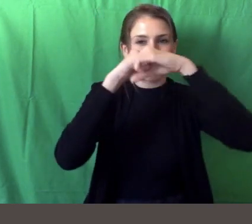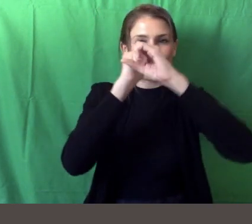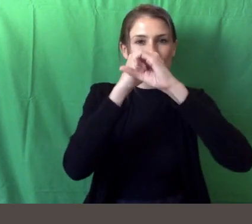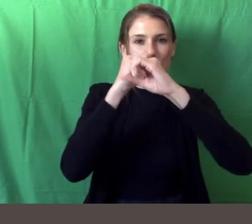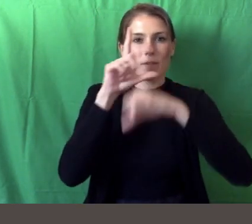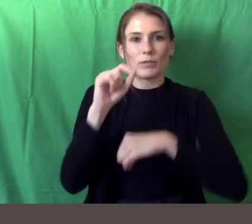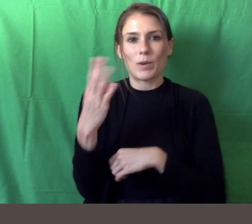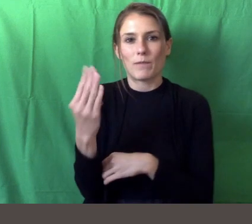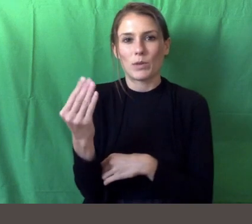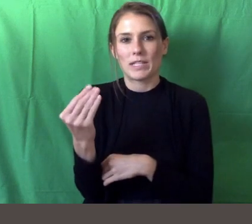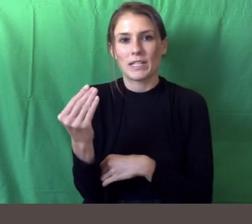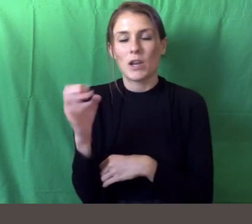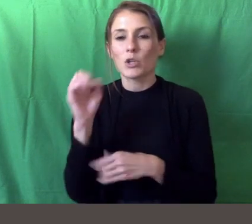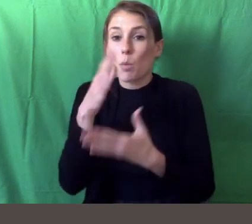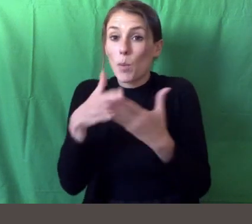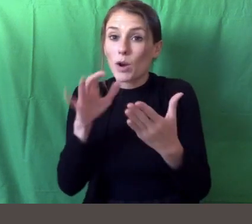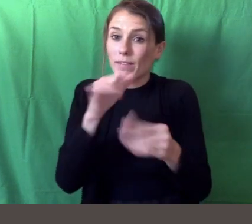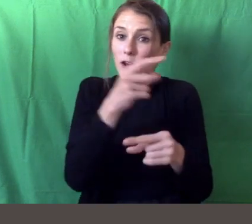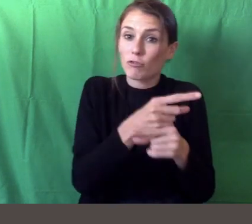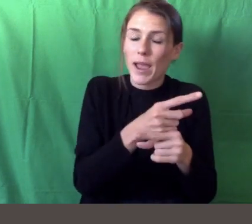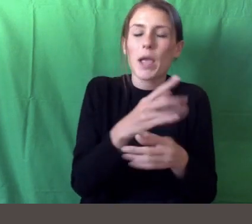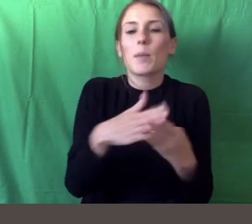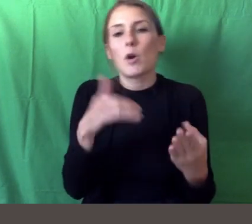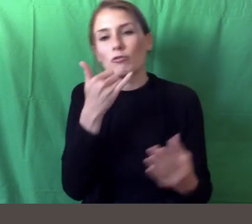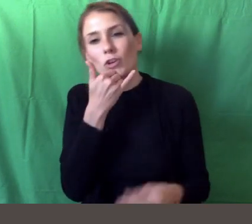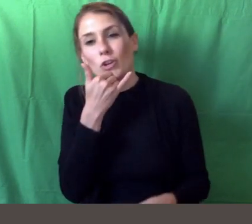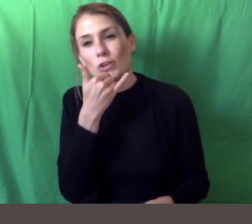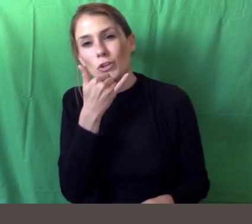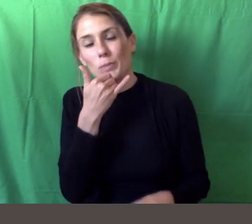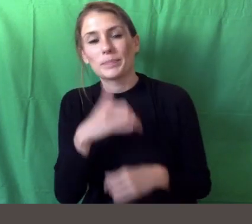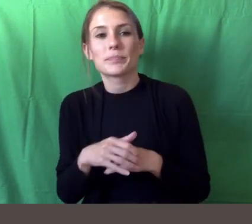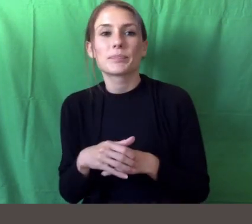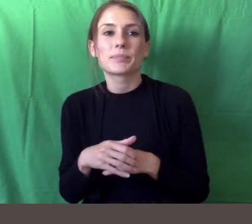so it's the relations between the entities here that's incorrect.